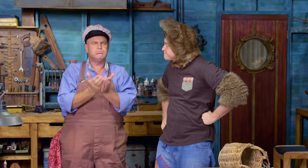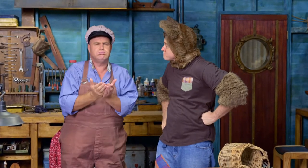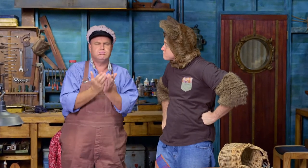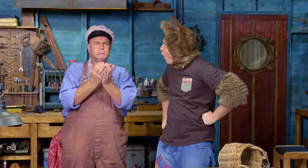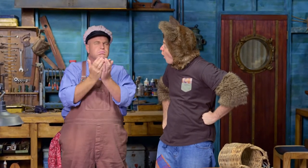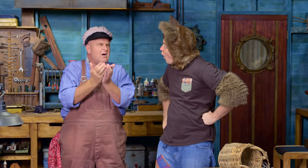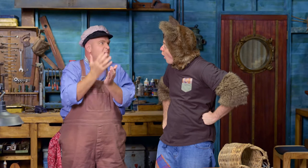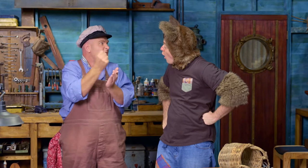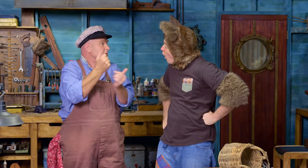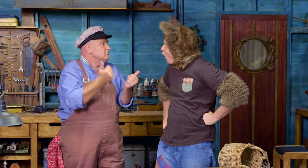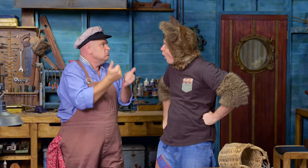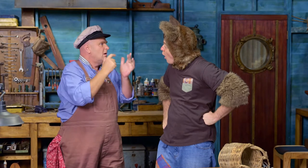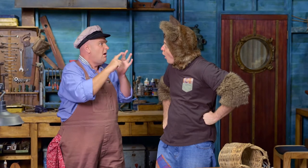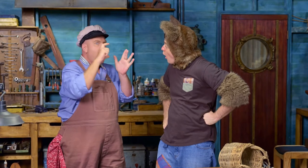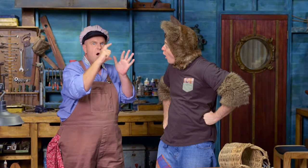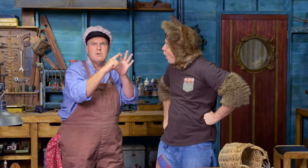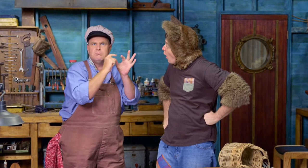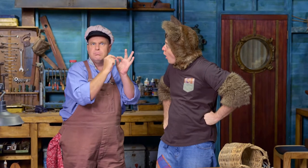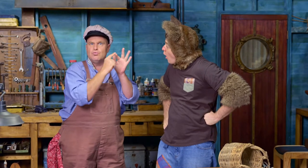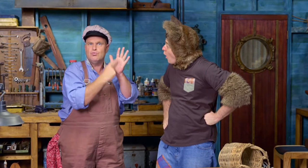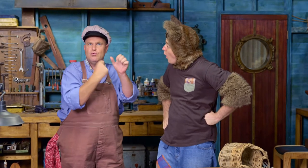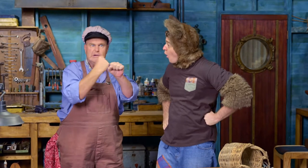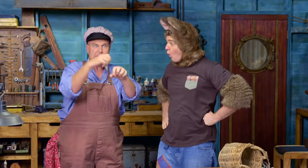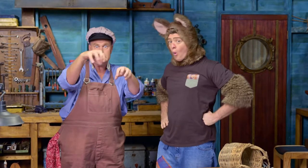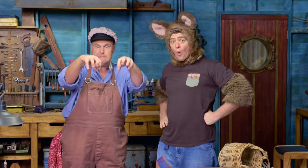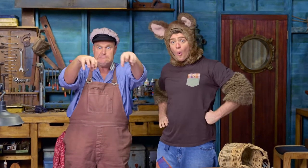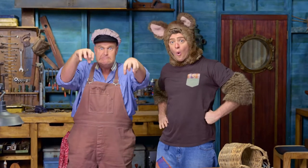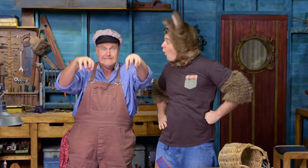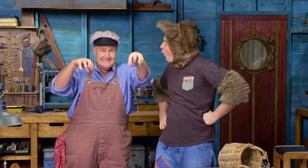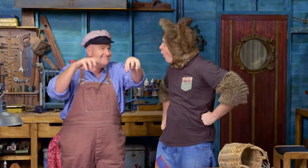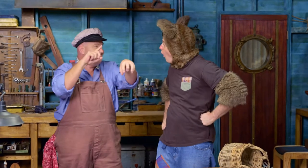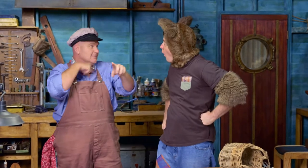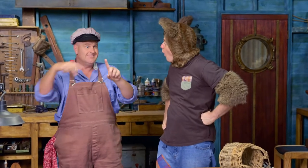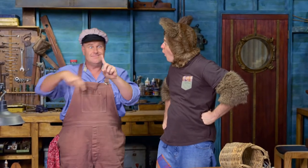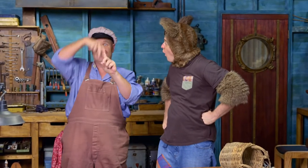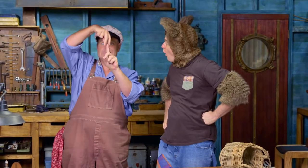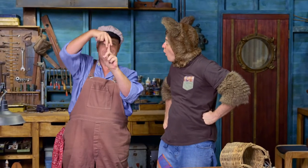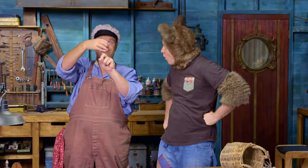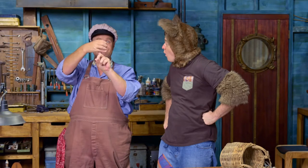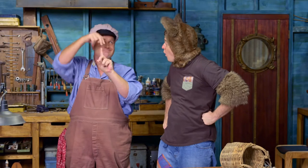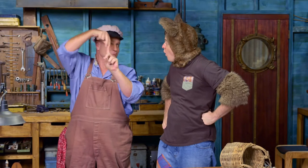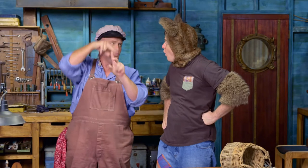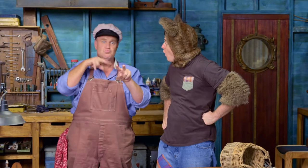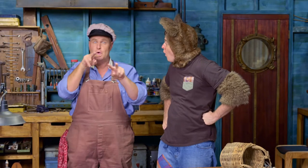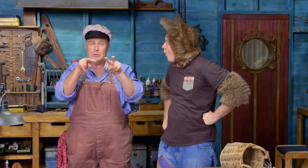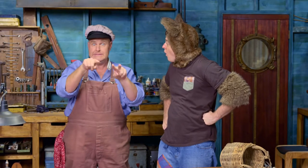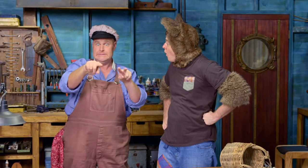I was just thinking about when I used to work on the boats. It was my job to look out for icebergs, and I'd have to sit up in the crow's nest